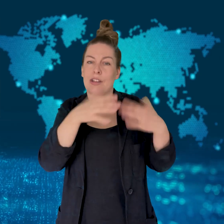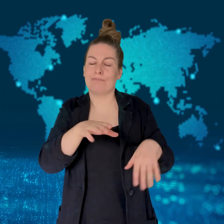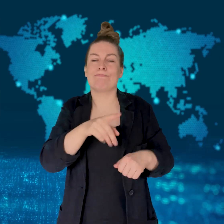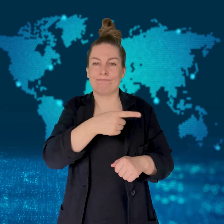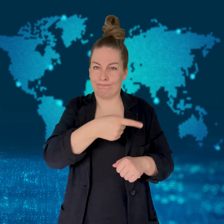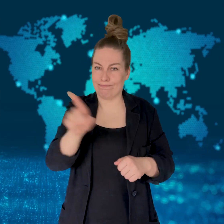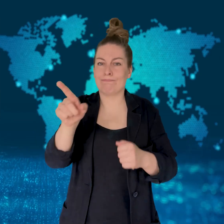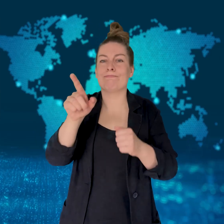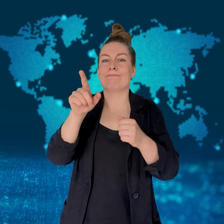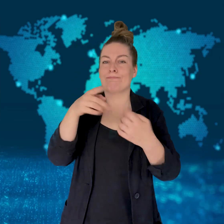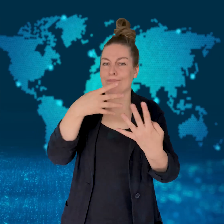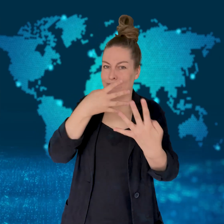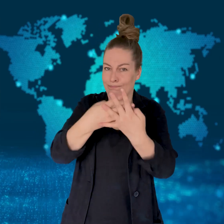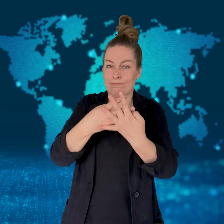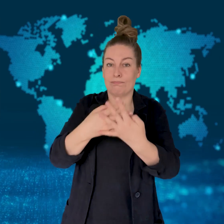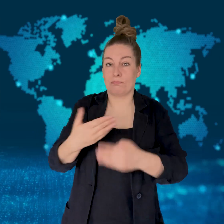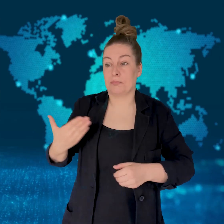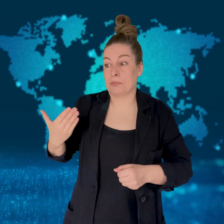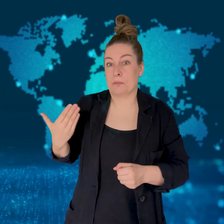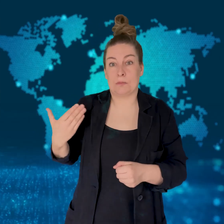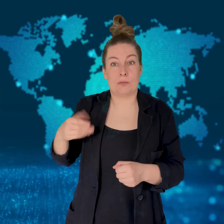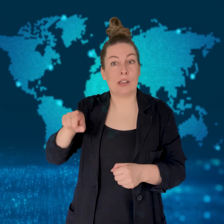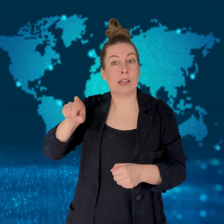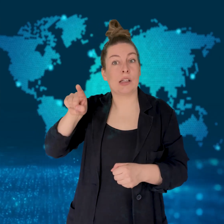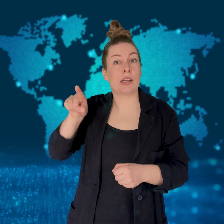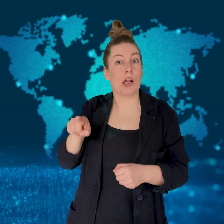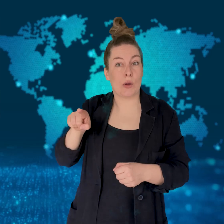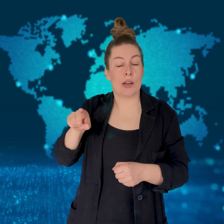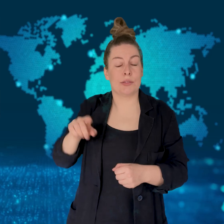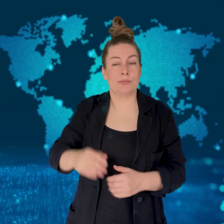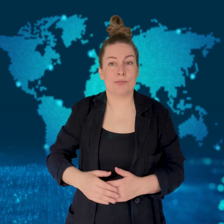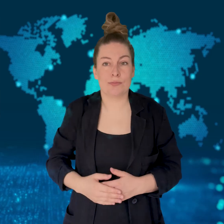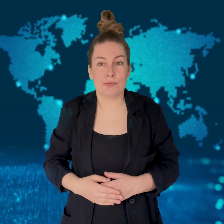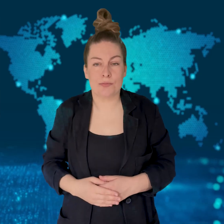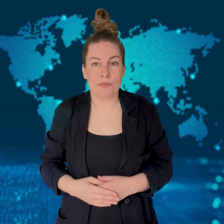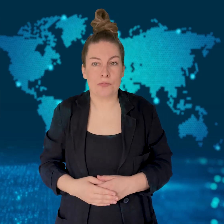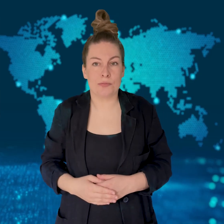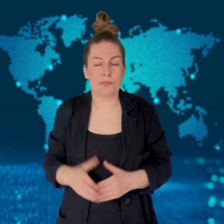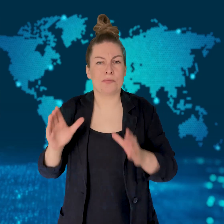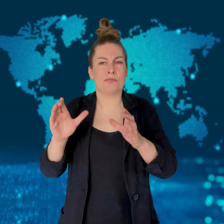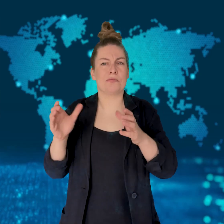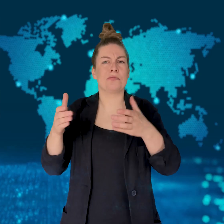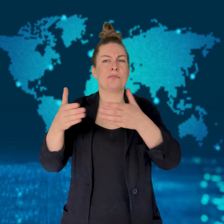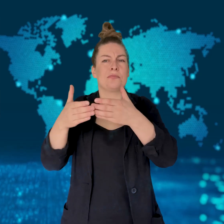said that Manahel was sentenced in January of this year.